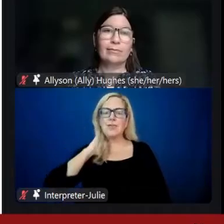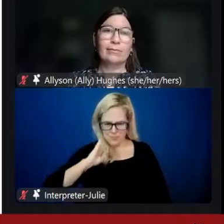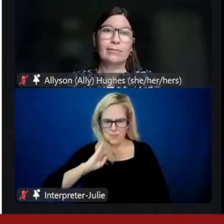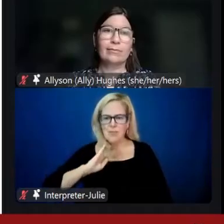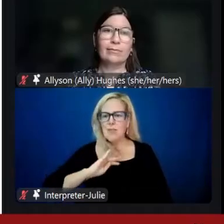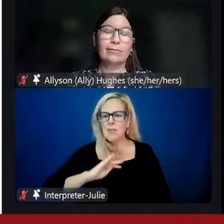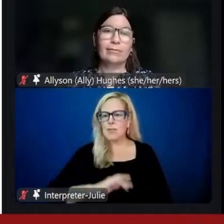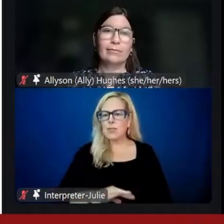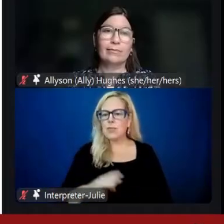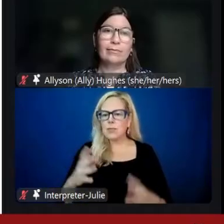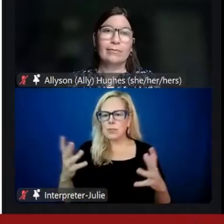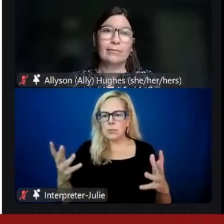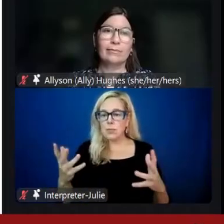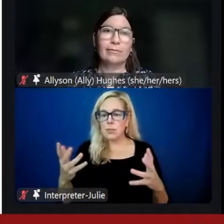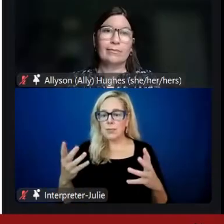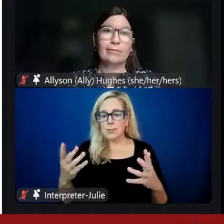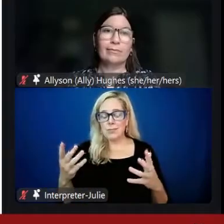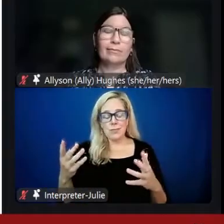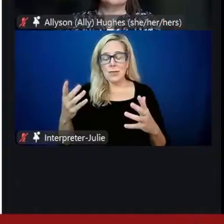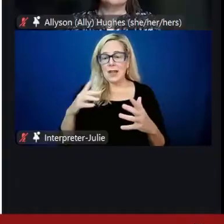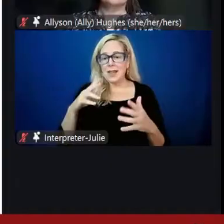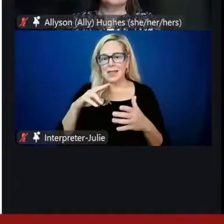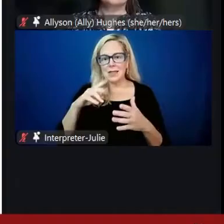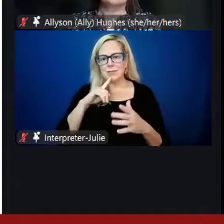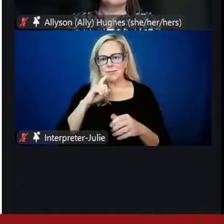triggered by hormone therapy, but nothing that can't be handled.